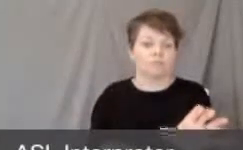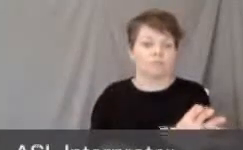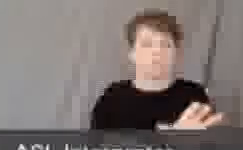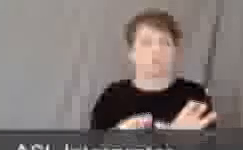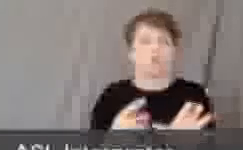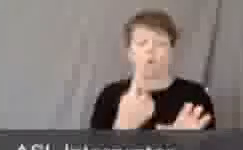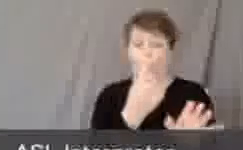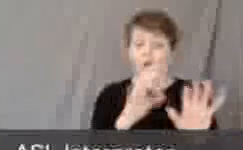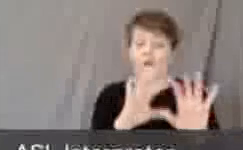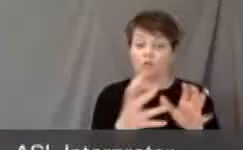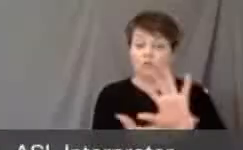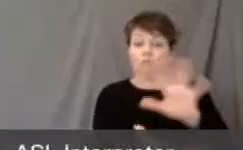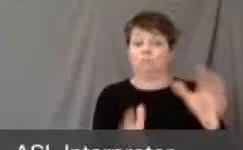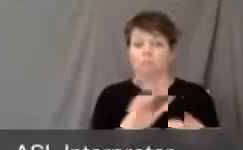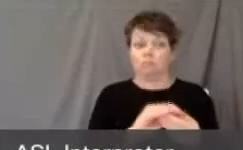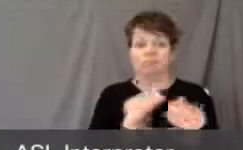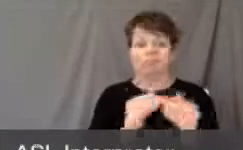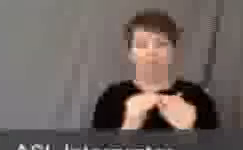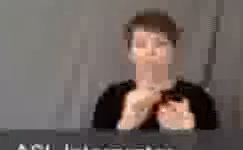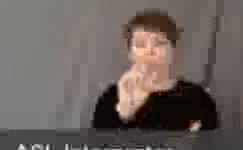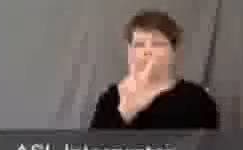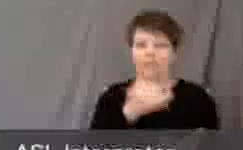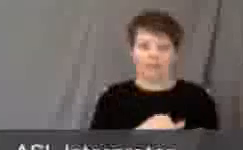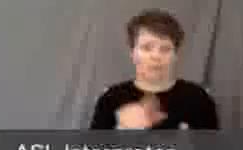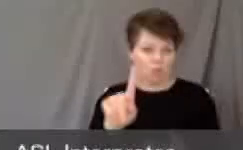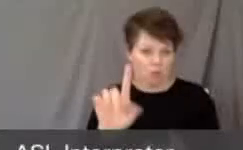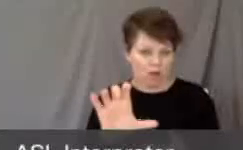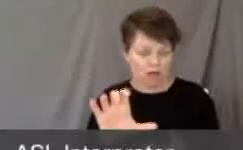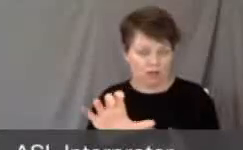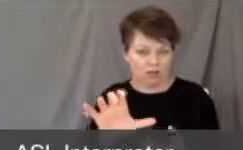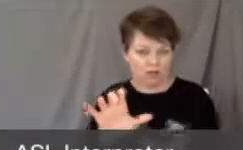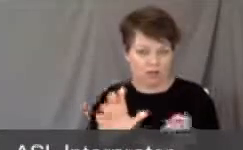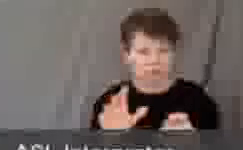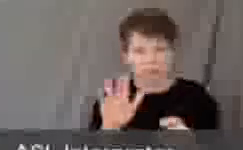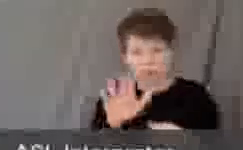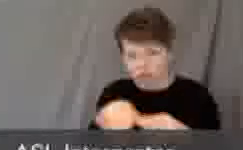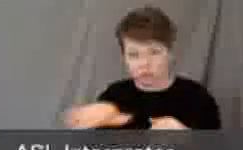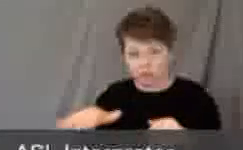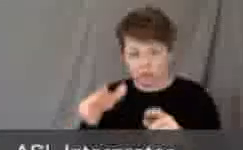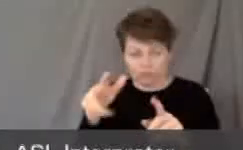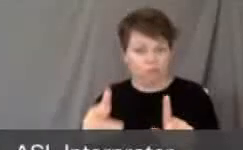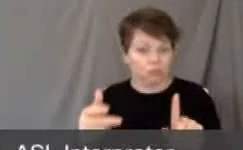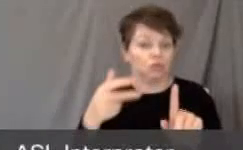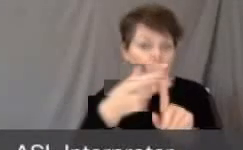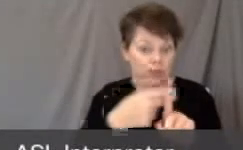It ends up being 3100 participants who received the actual vaccine and